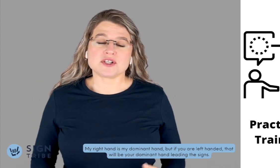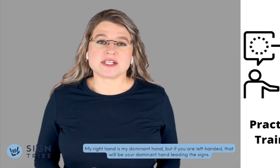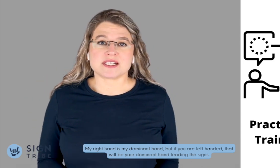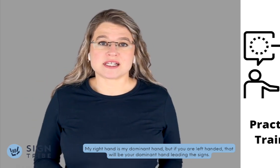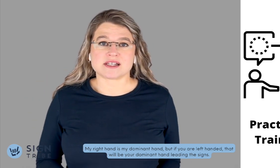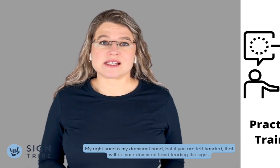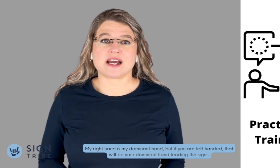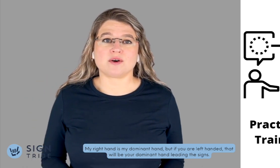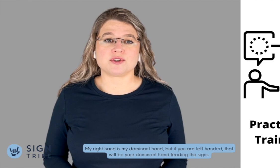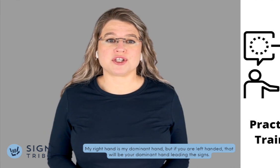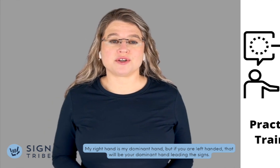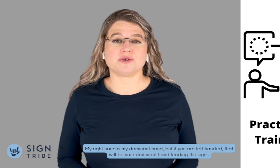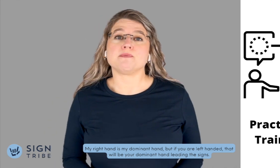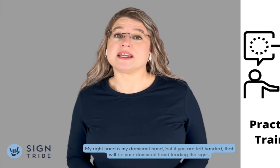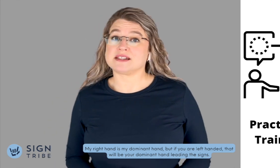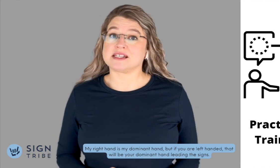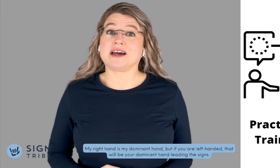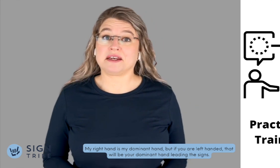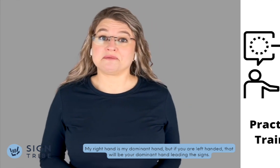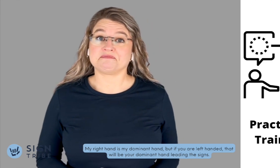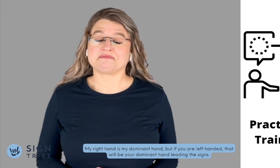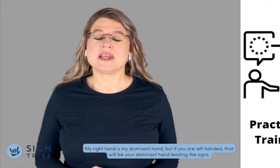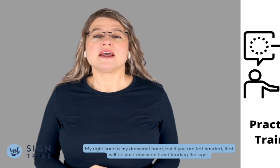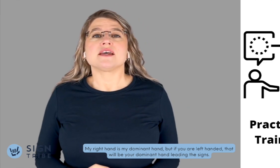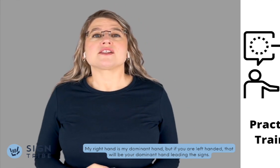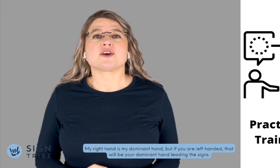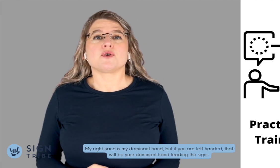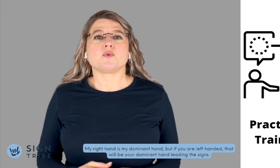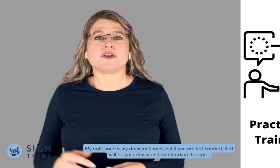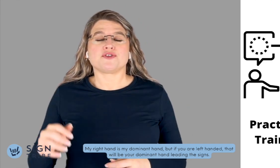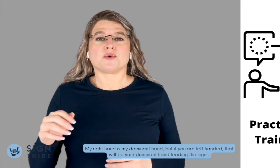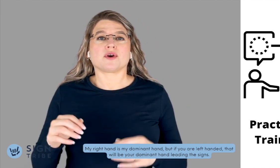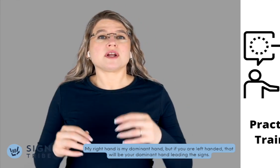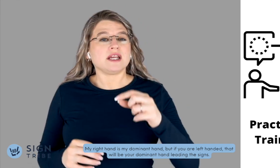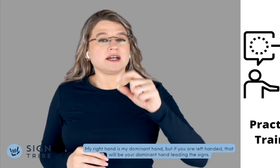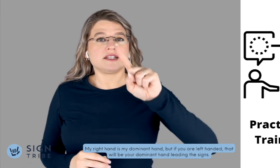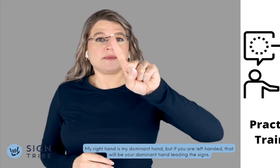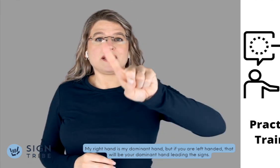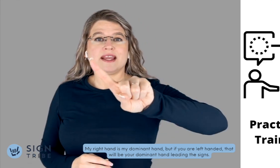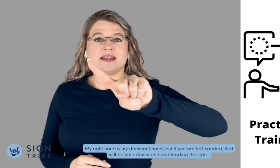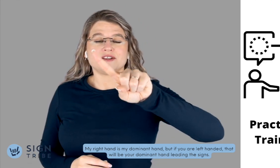let's discuss how to make the sign. So, with your non dominant hand,